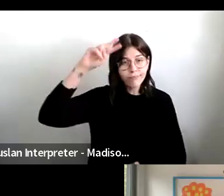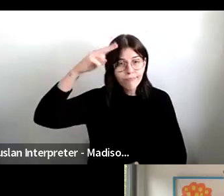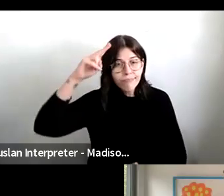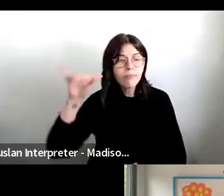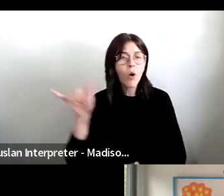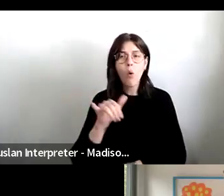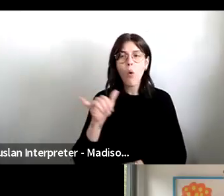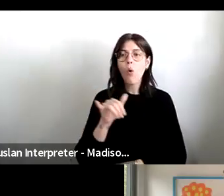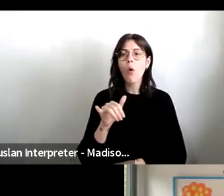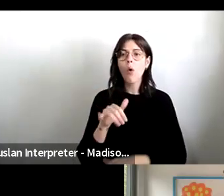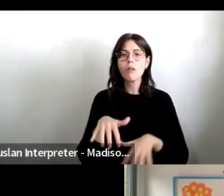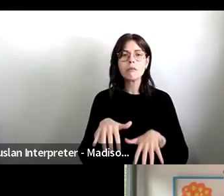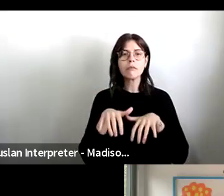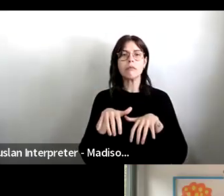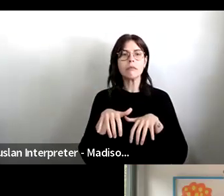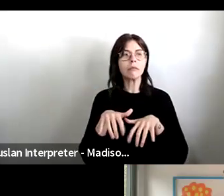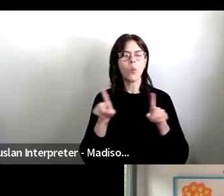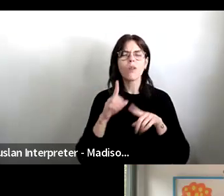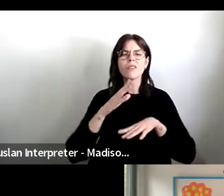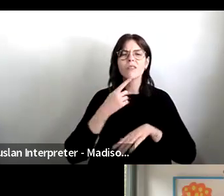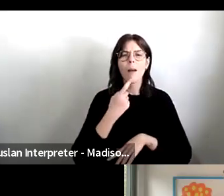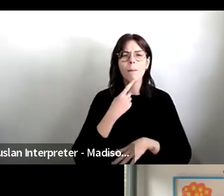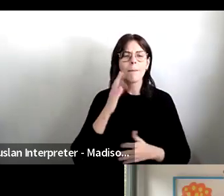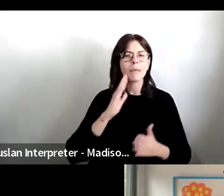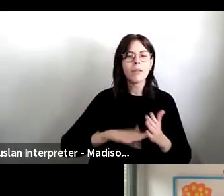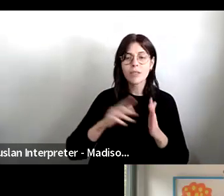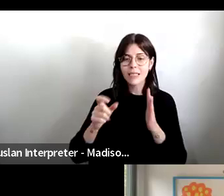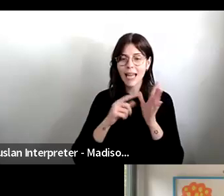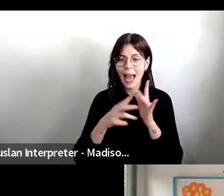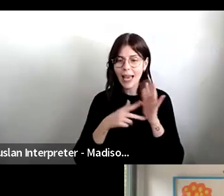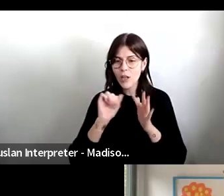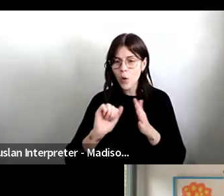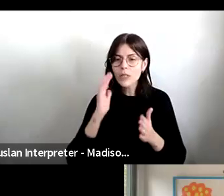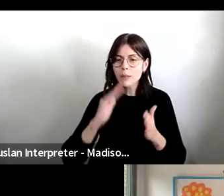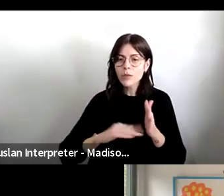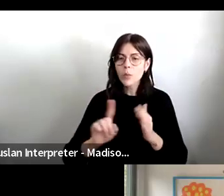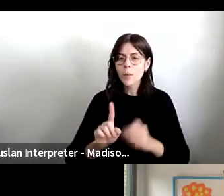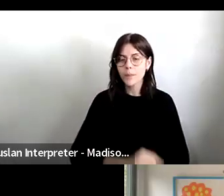stilted experience? Caine, what has your experience been at those meetings?